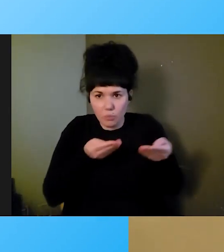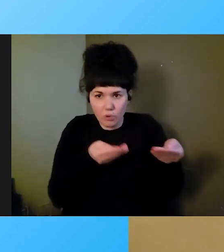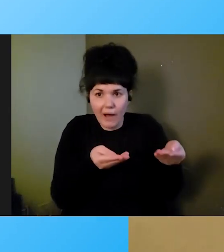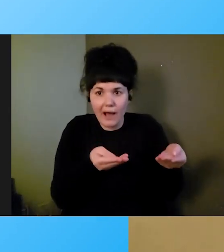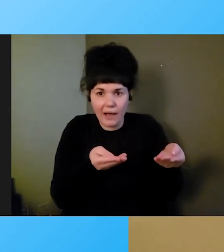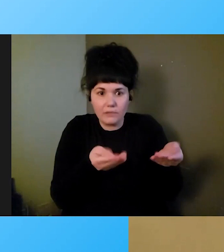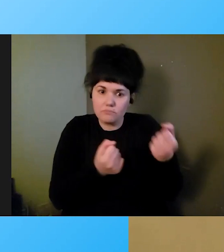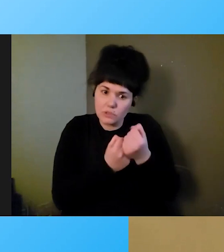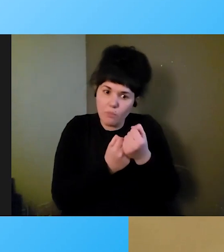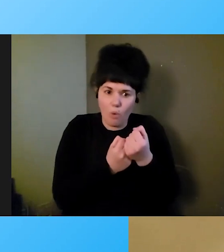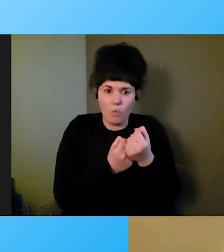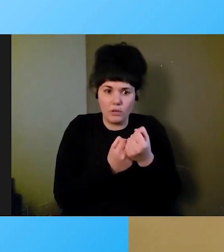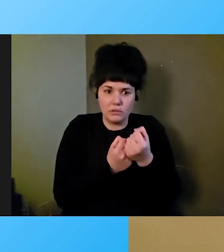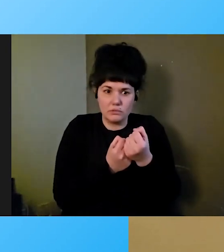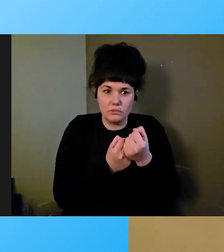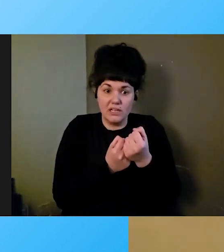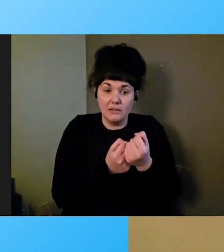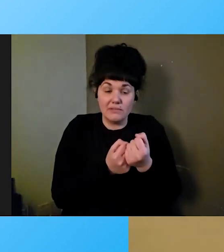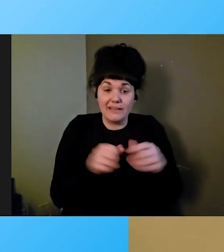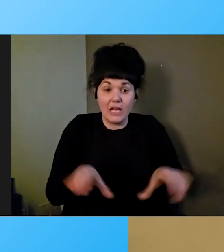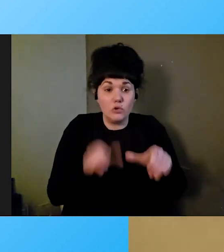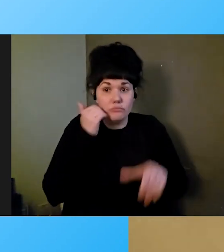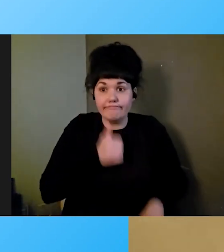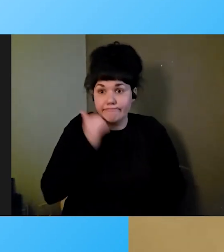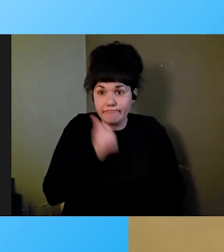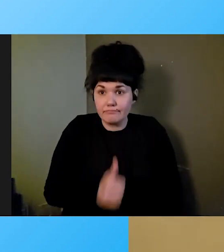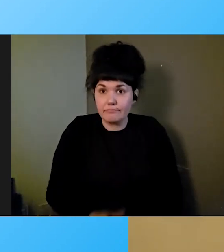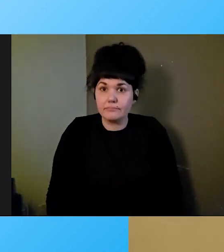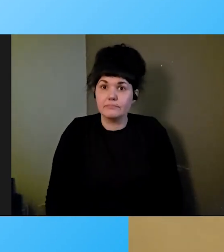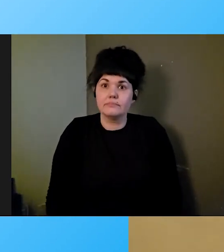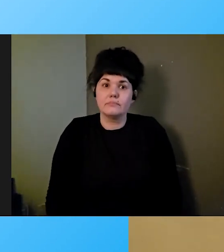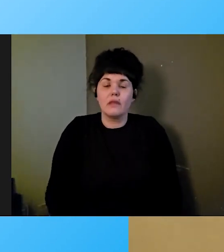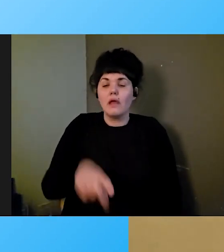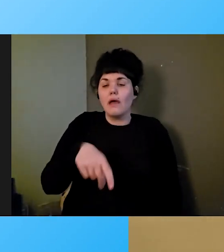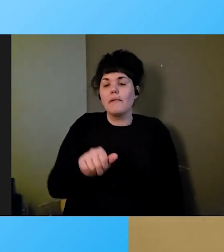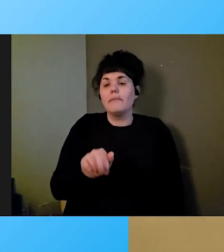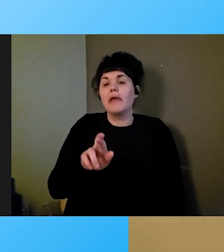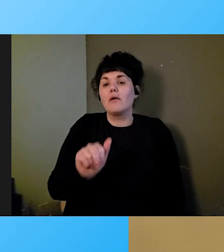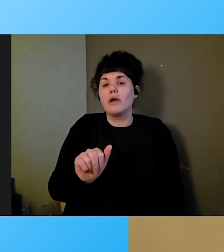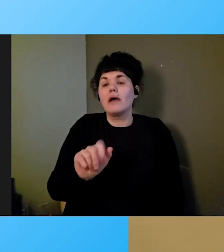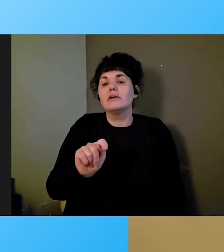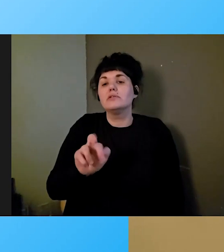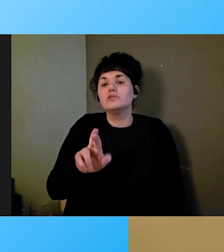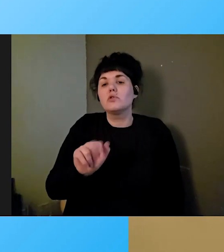support that they do on a daily basis. Para transit. Other